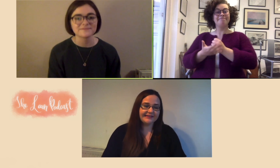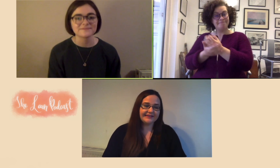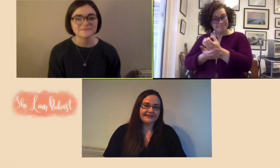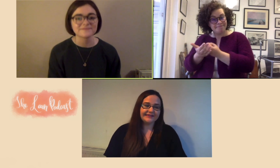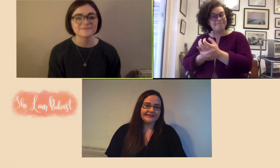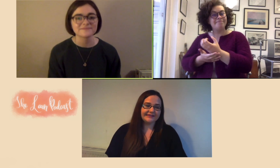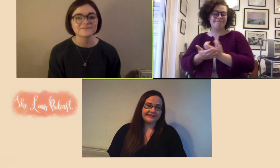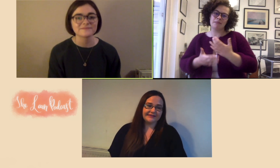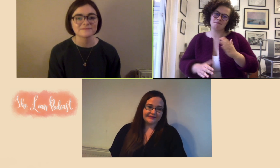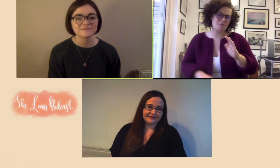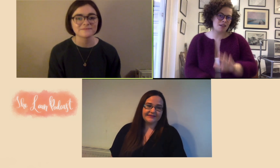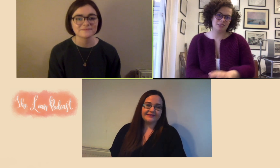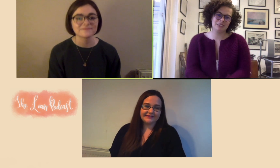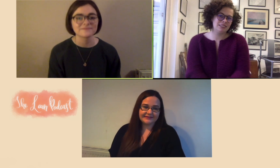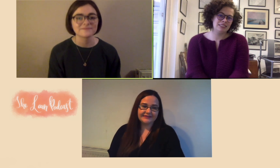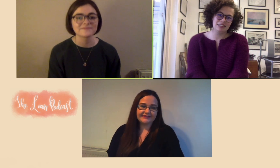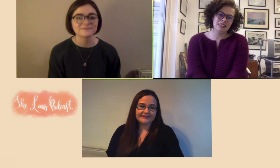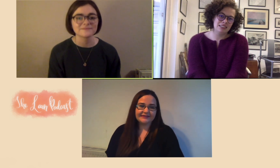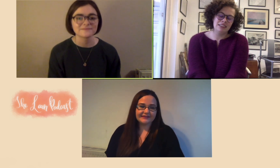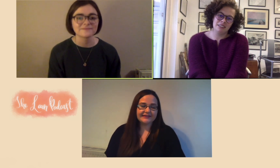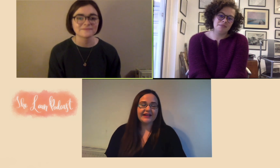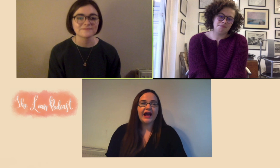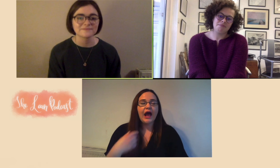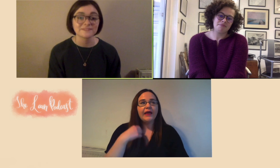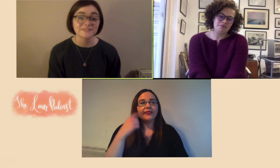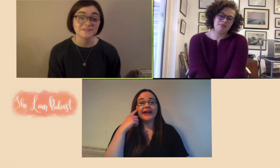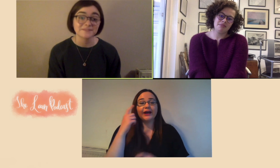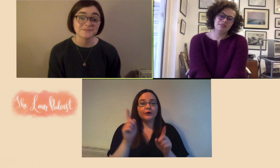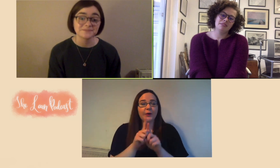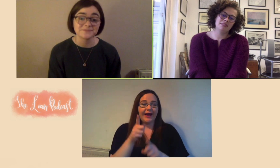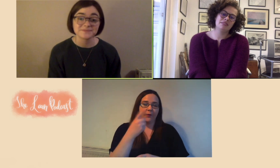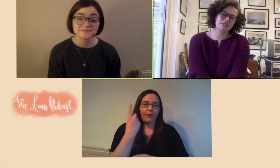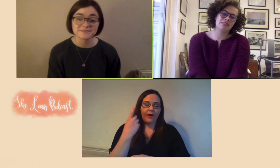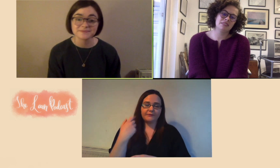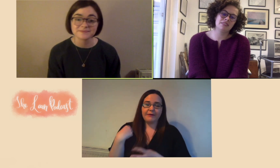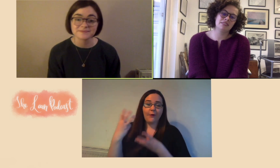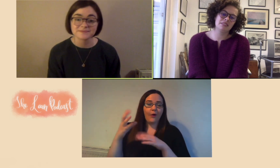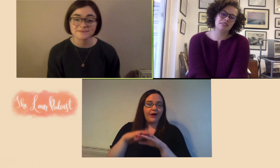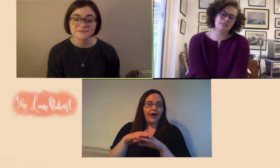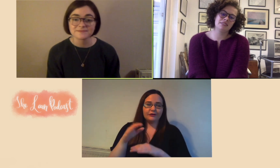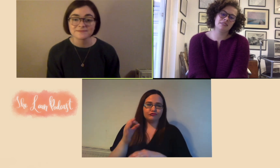but we are easier to communicate with than deaf people. So we are that first connection and we have to remember that.